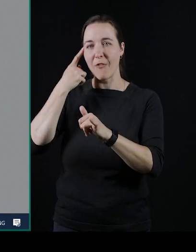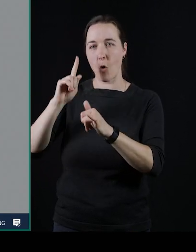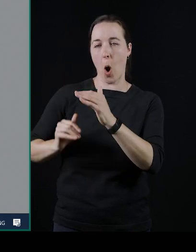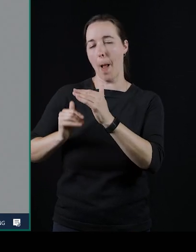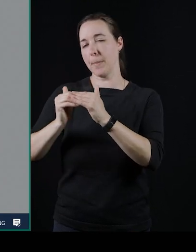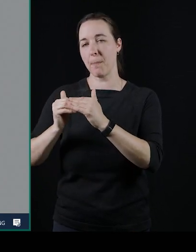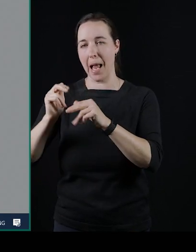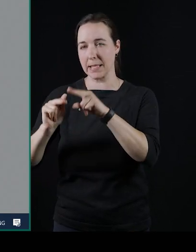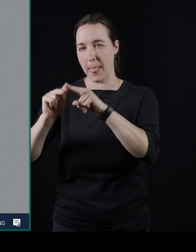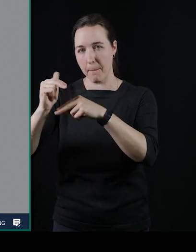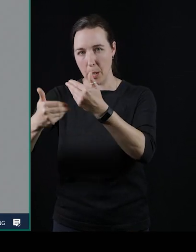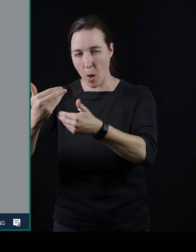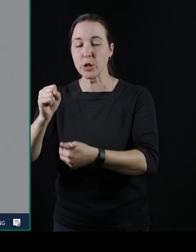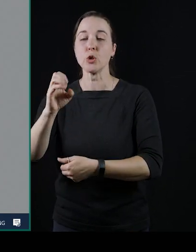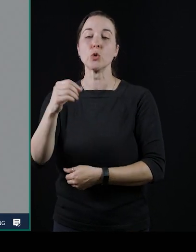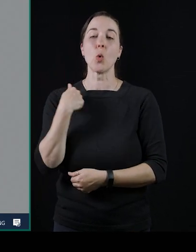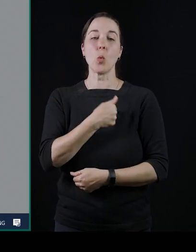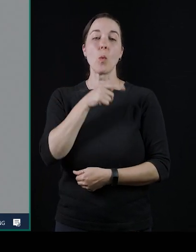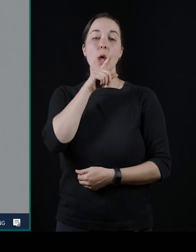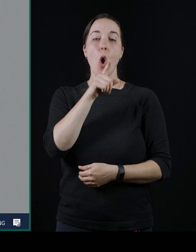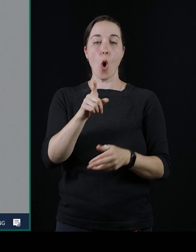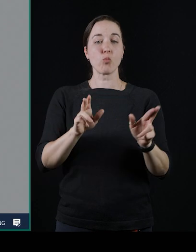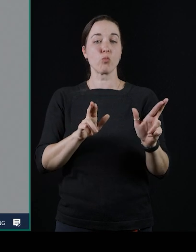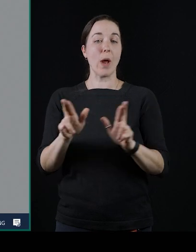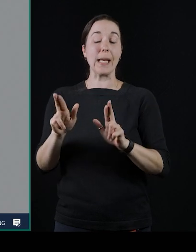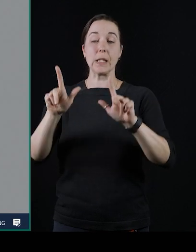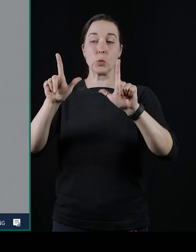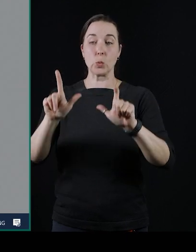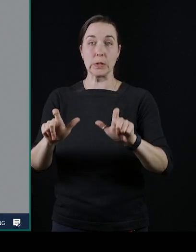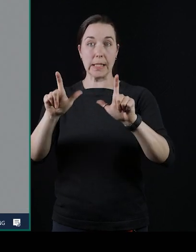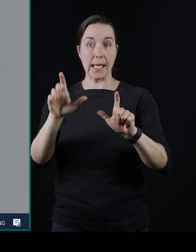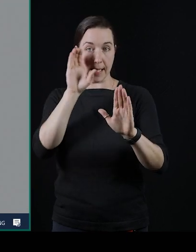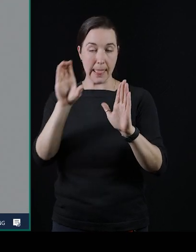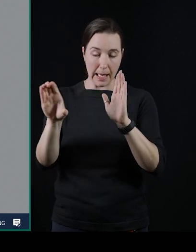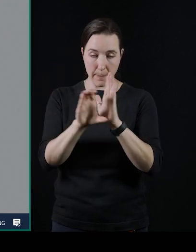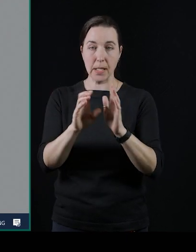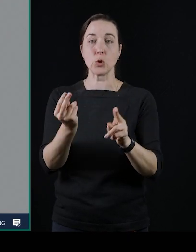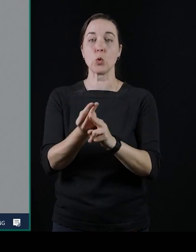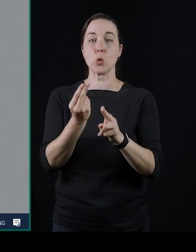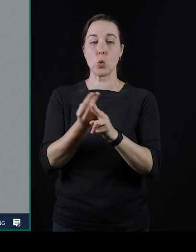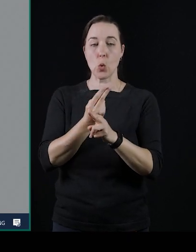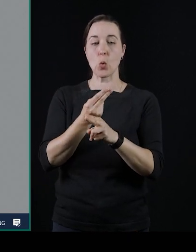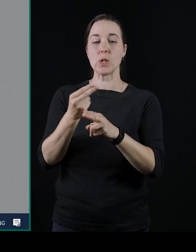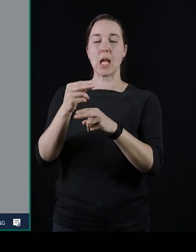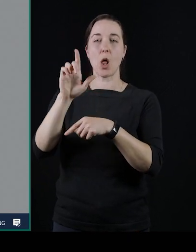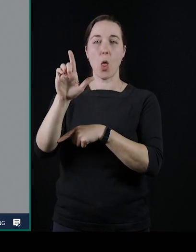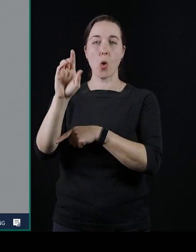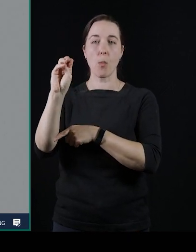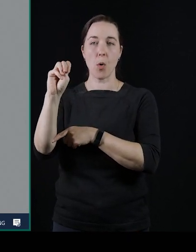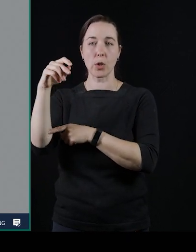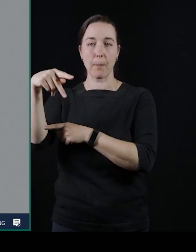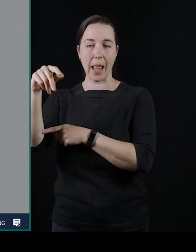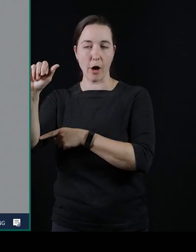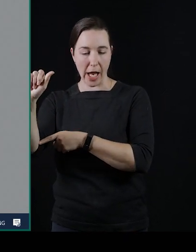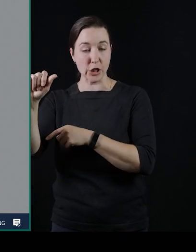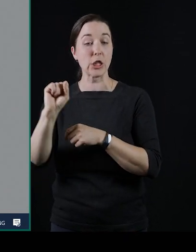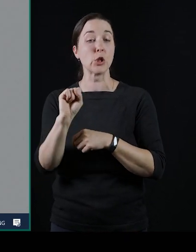the build process. So, we are ready to test the image using local multiplayer agent.